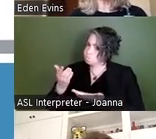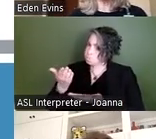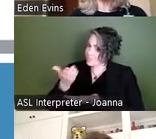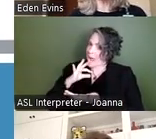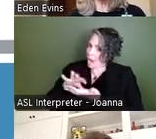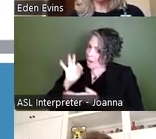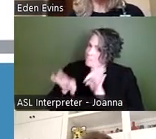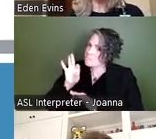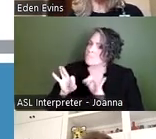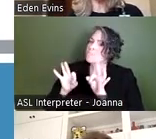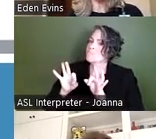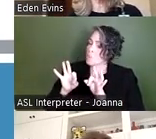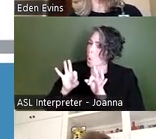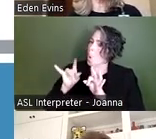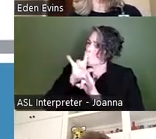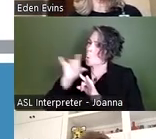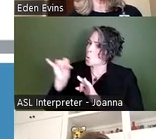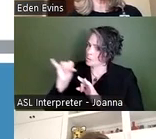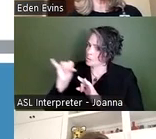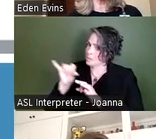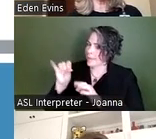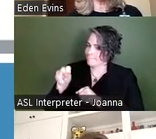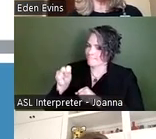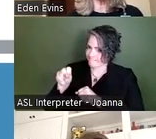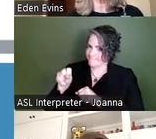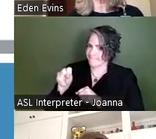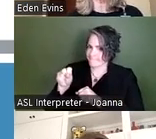but certainly looks like there are harms amongst e-cigarettes, from e-cigarettes,